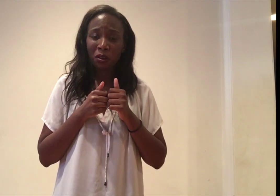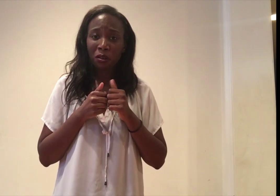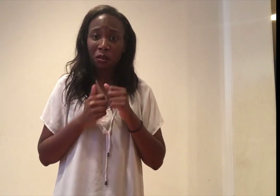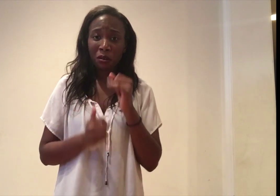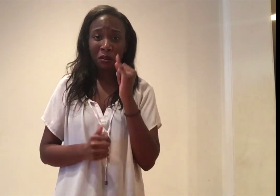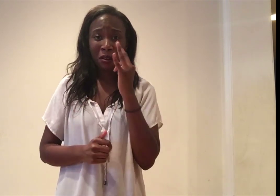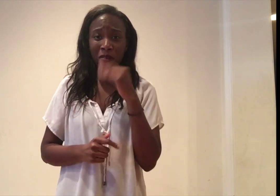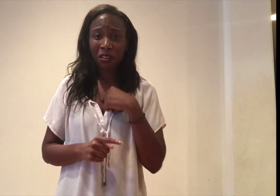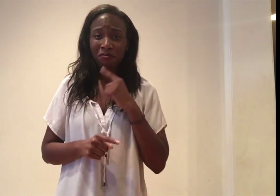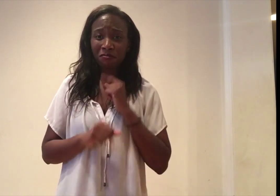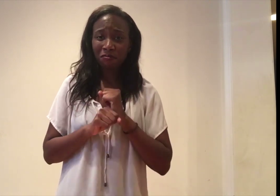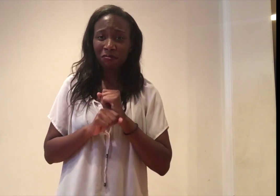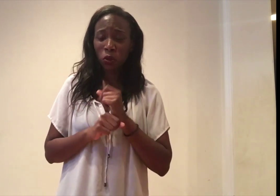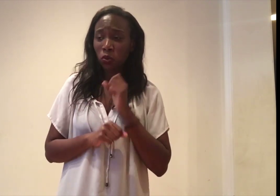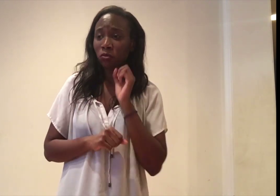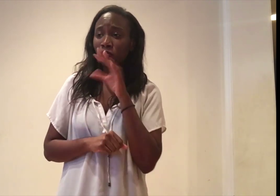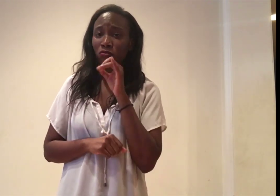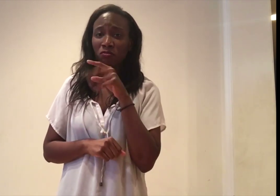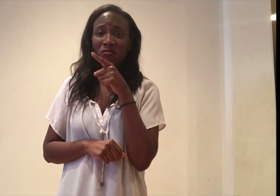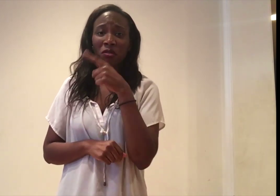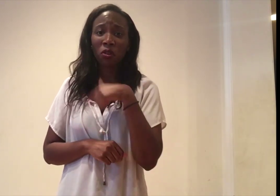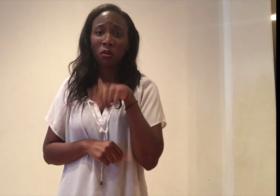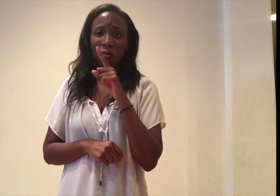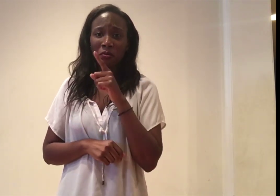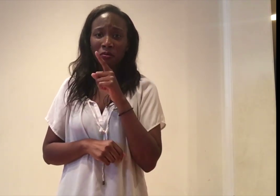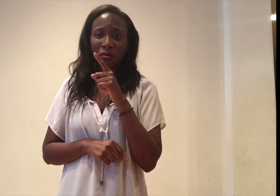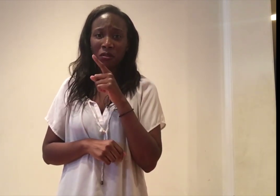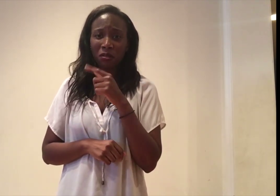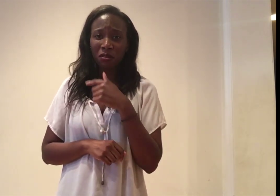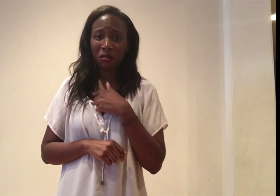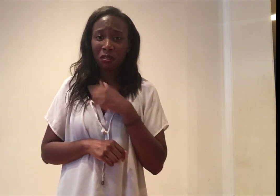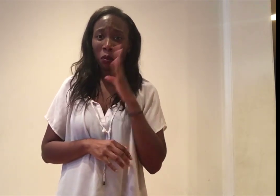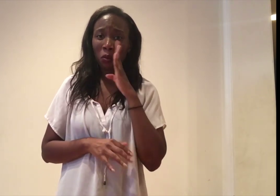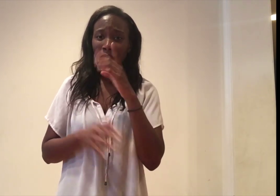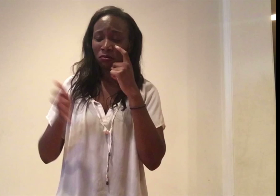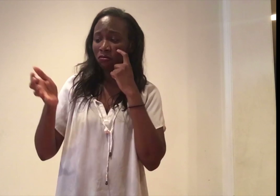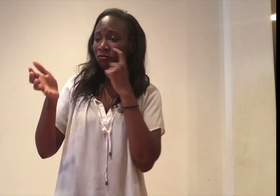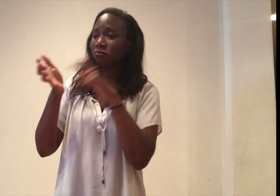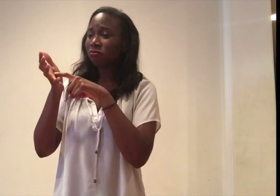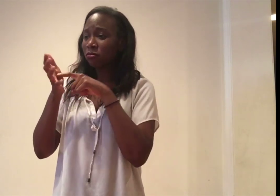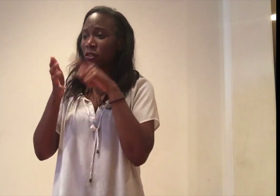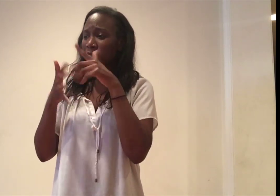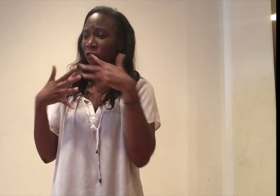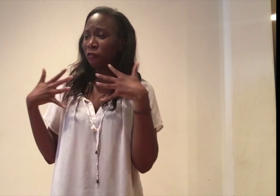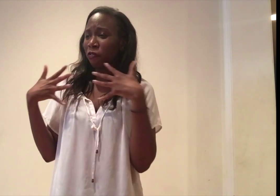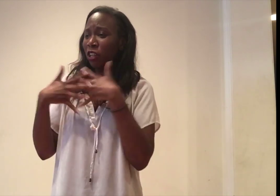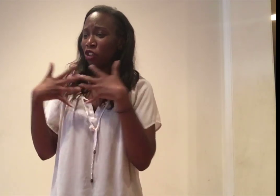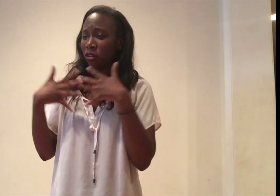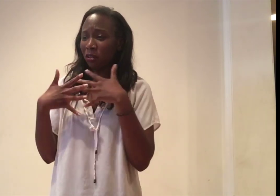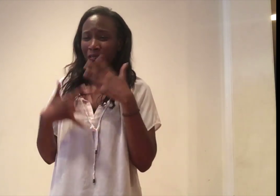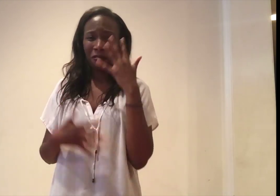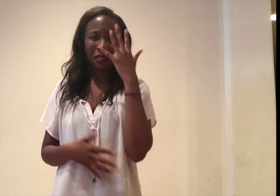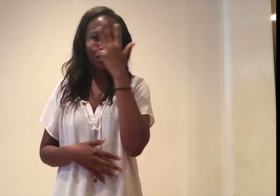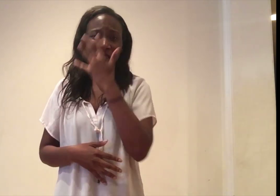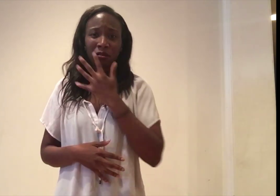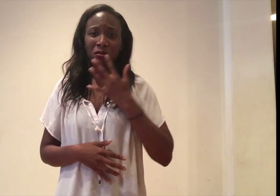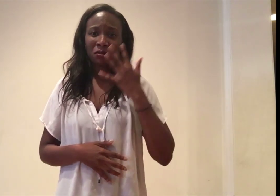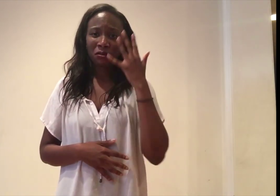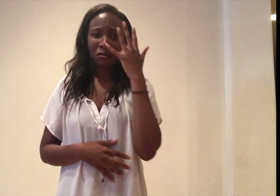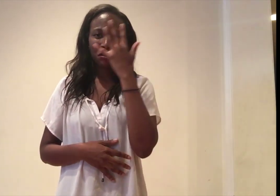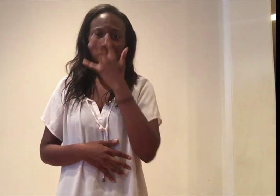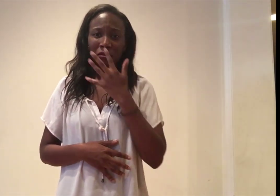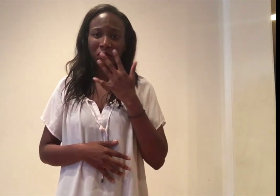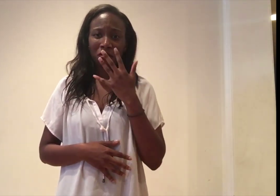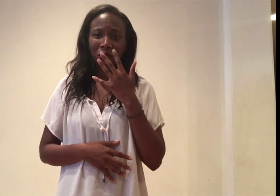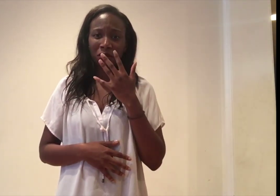If I told them, I would see the fear on their faces